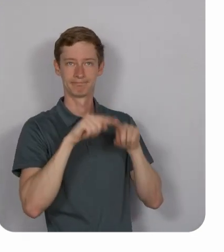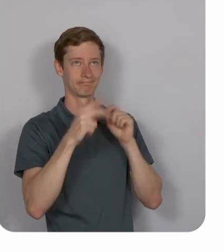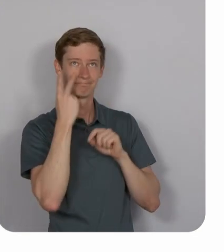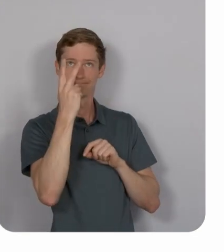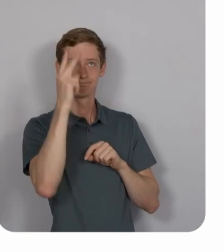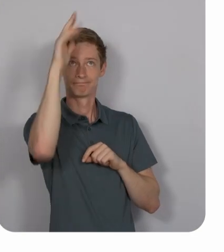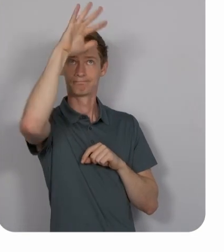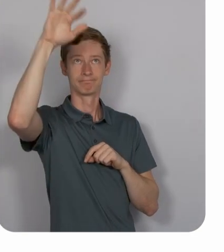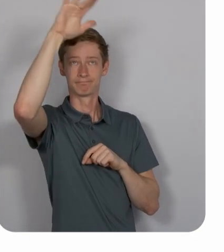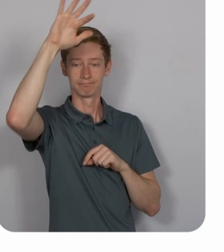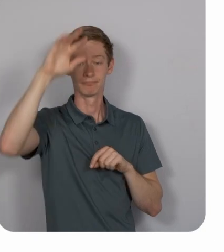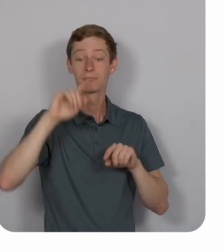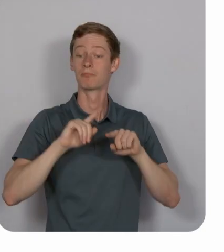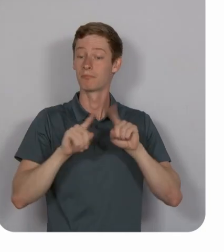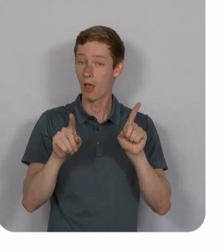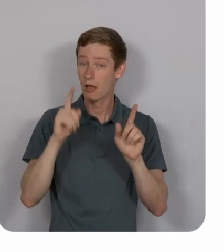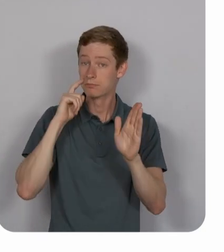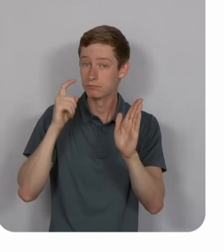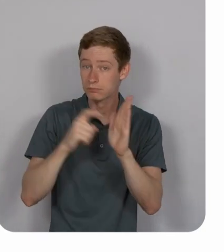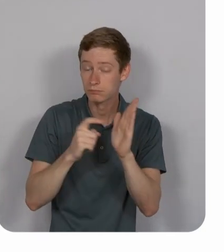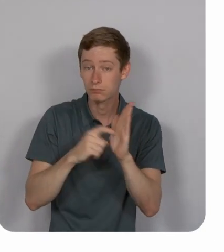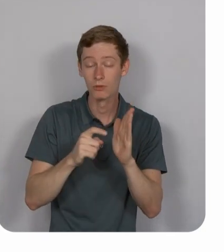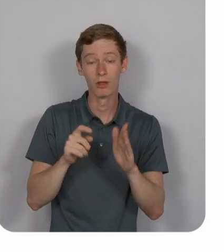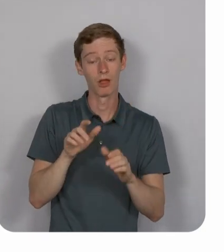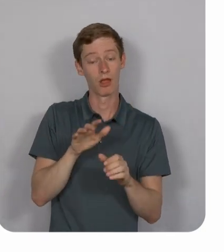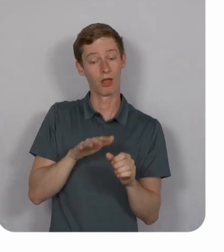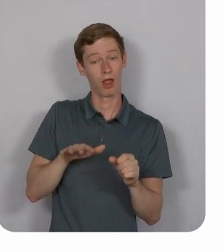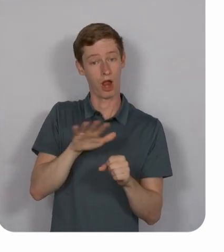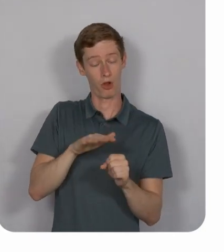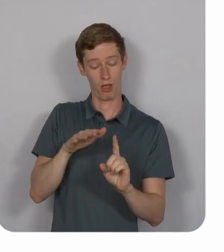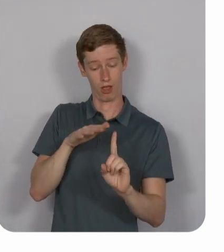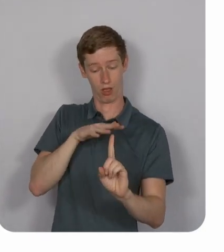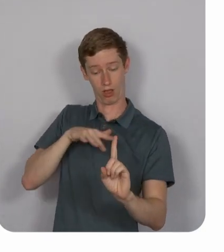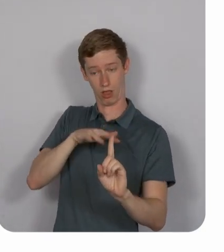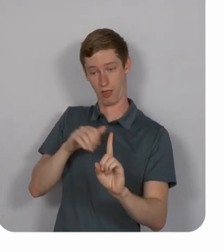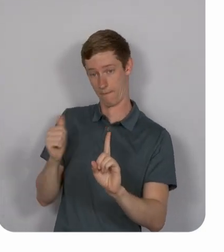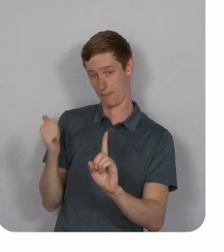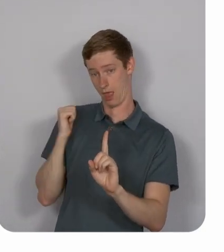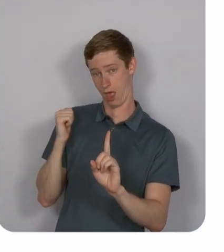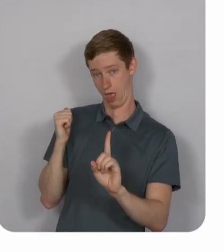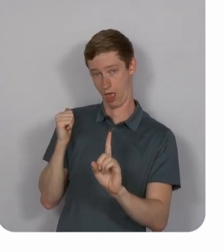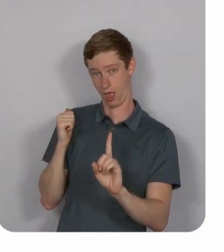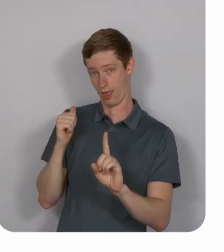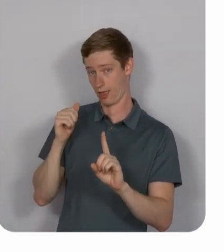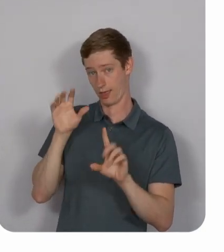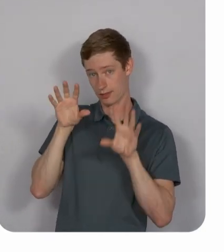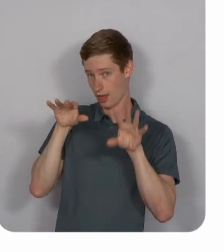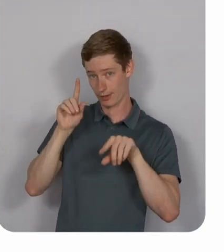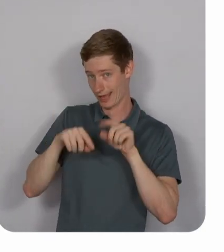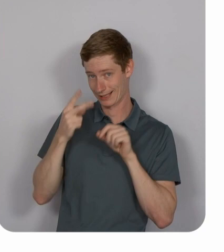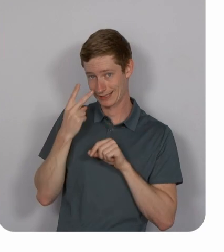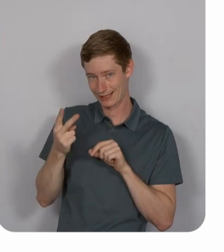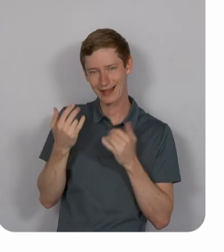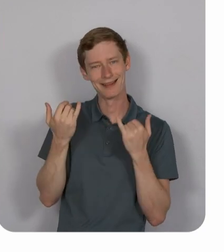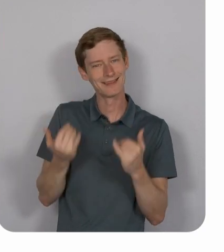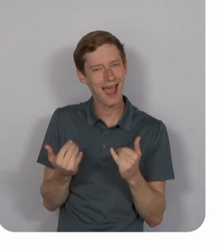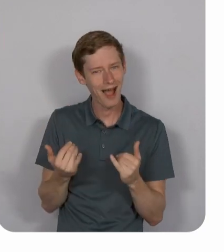However, it is worth noting that the area behind the user where the cameras can’t see is actually smaller now than it was on Quest 2.